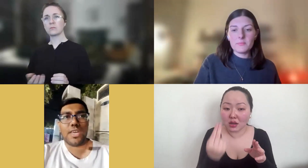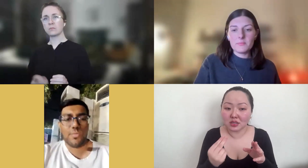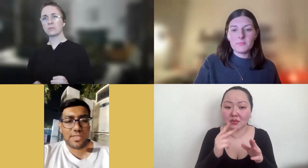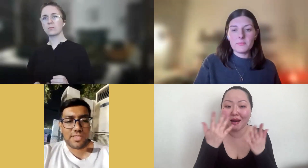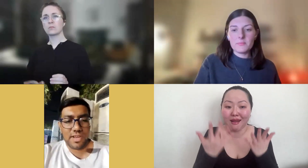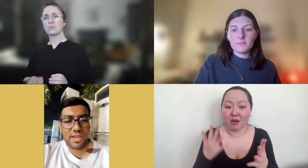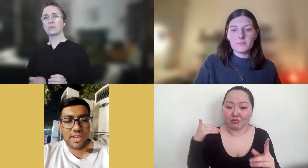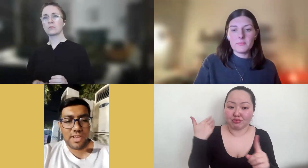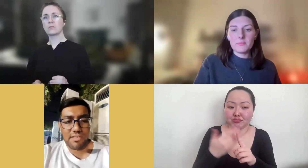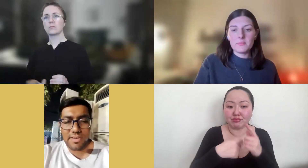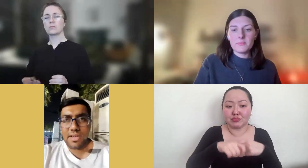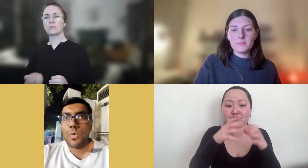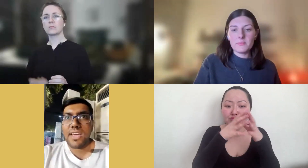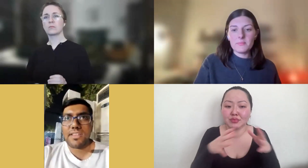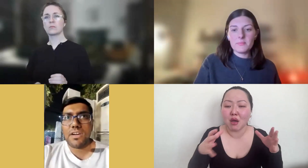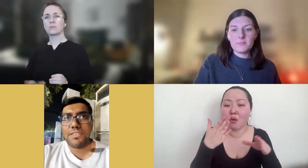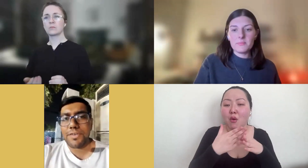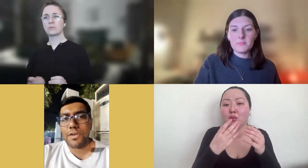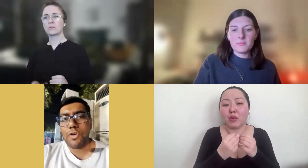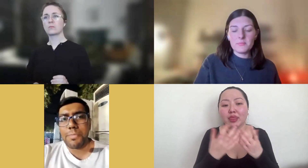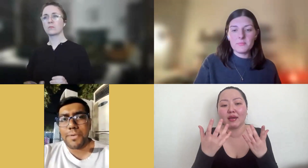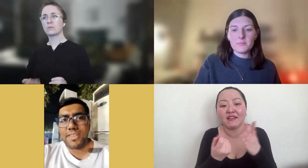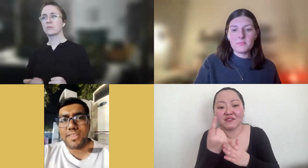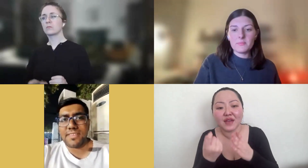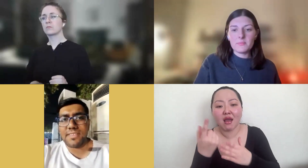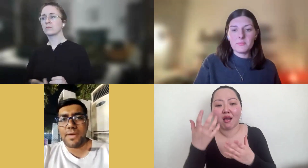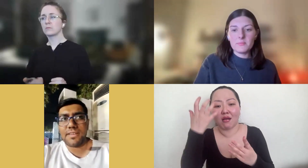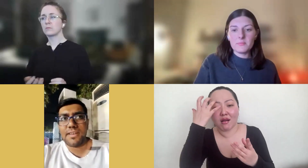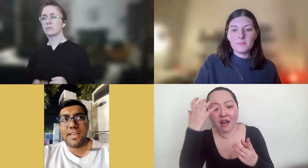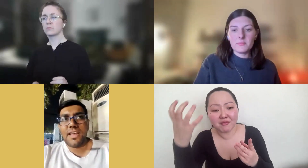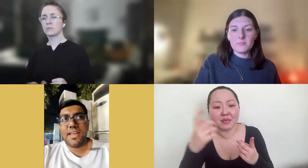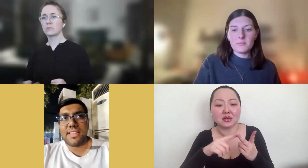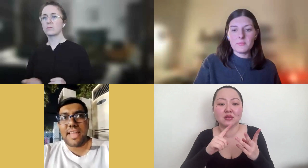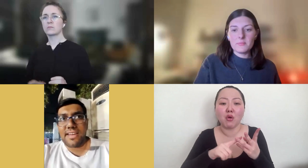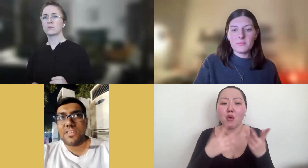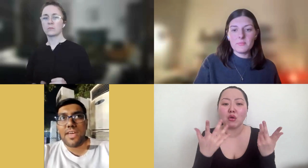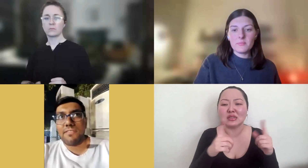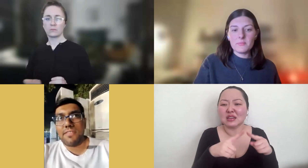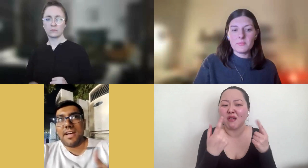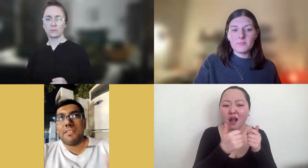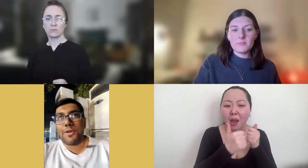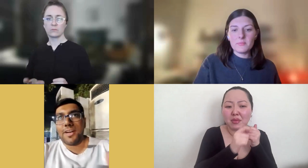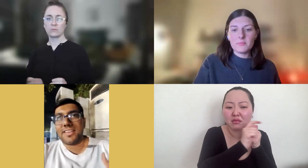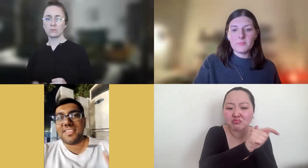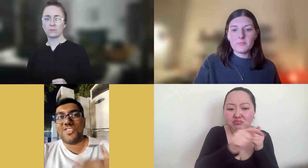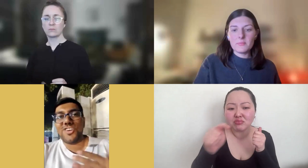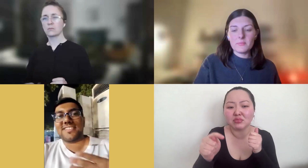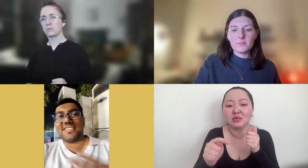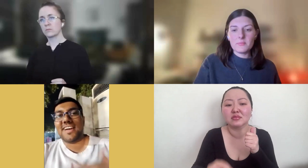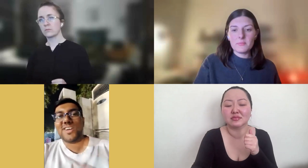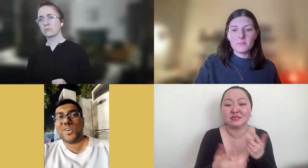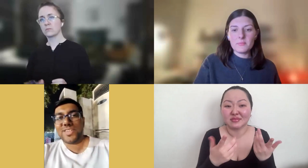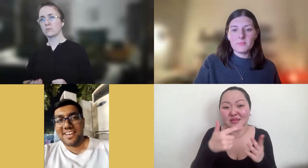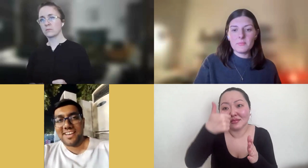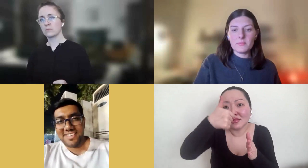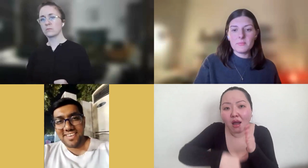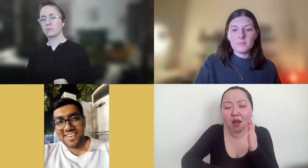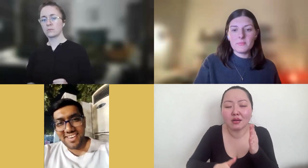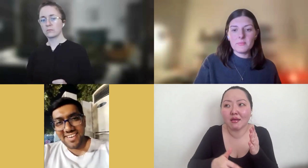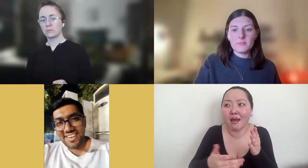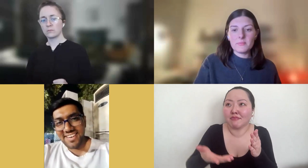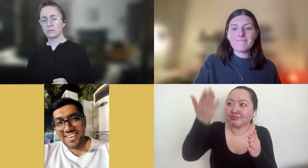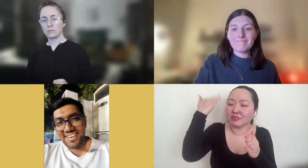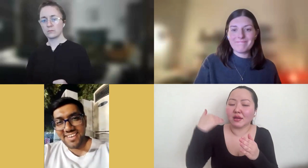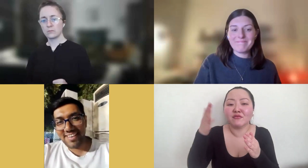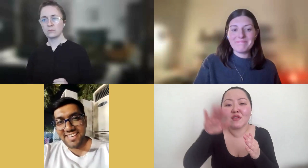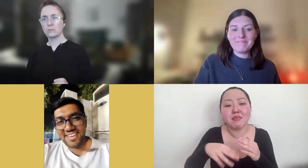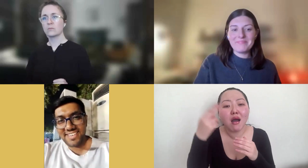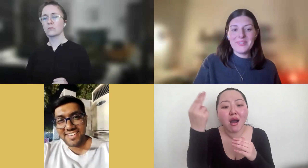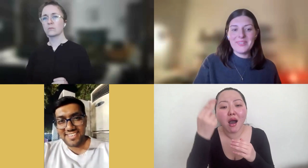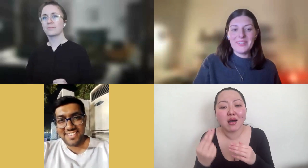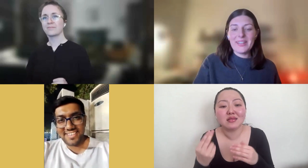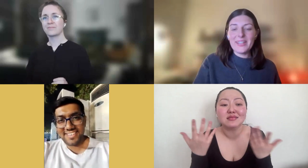governments, and working with different corporate spaces. But for us the journey started with art.